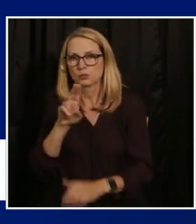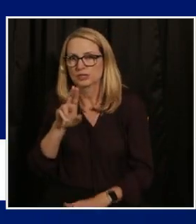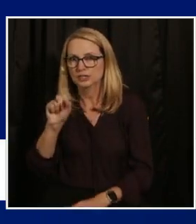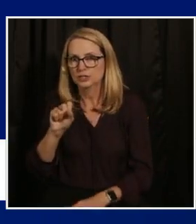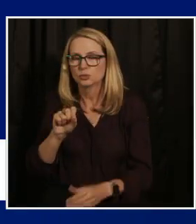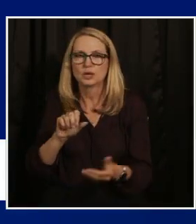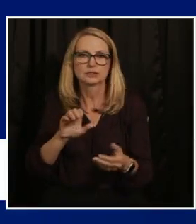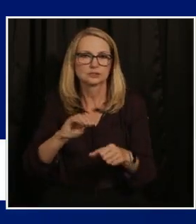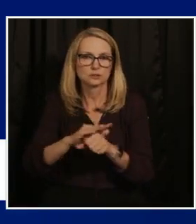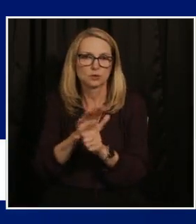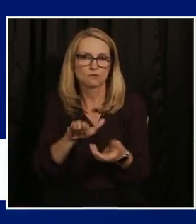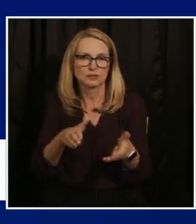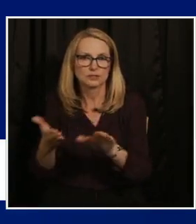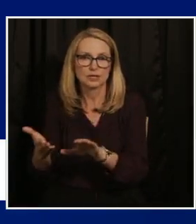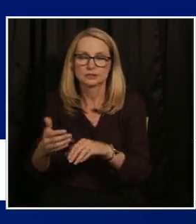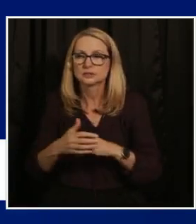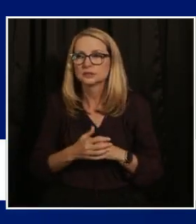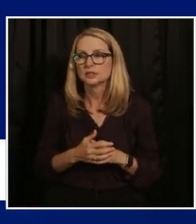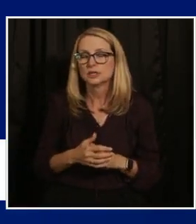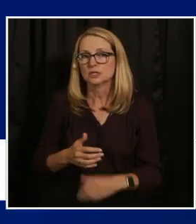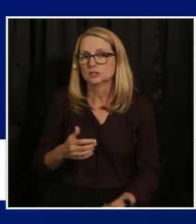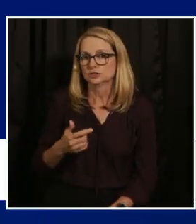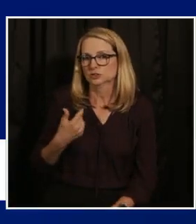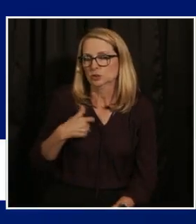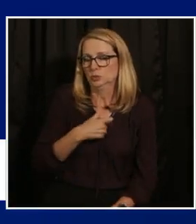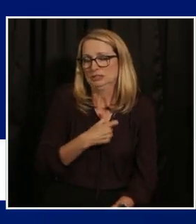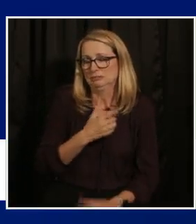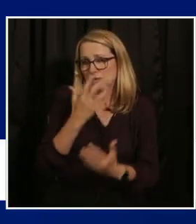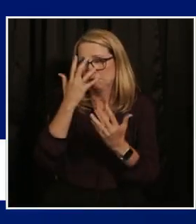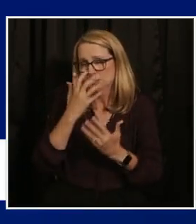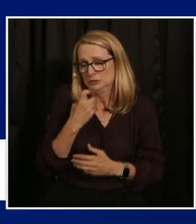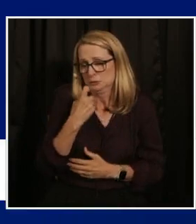deaths here in colorado unfortunately in the last couple of weeks we have started to see a clear